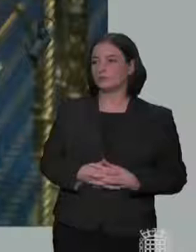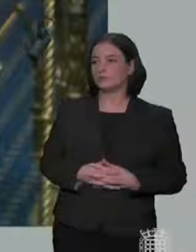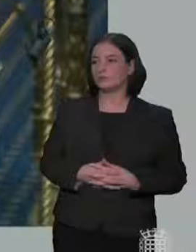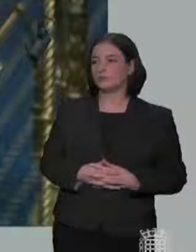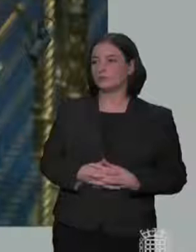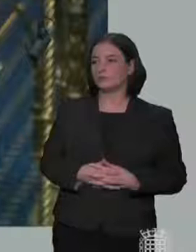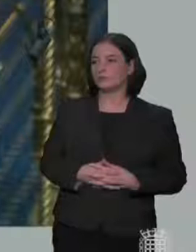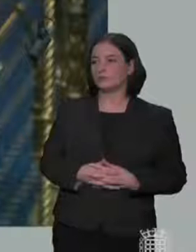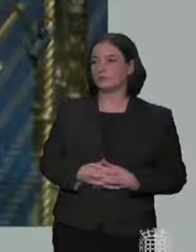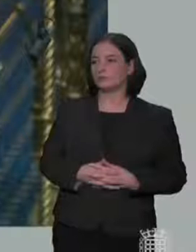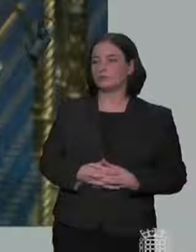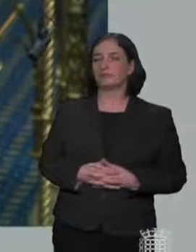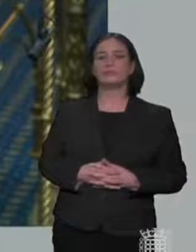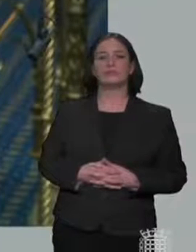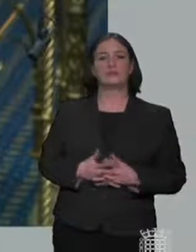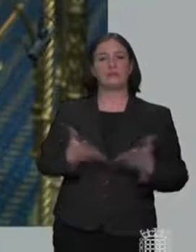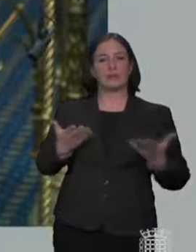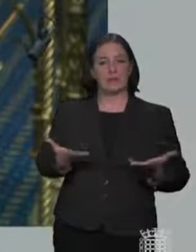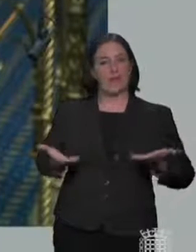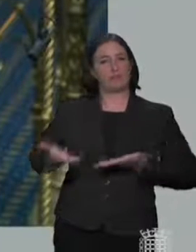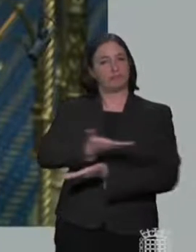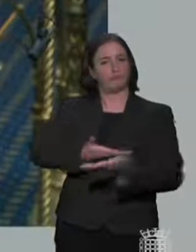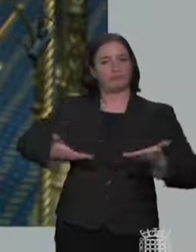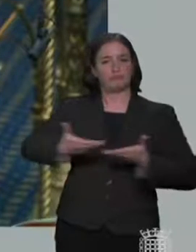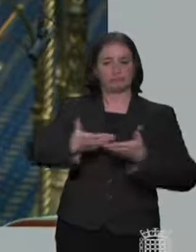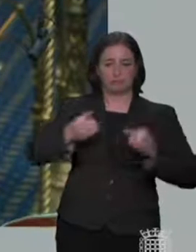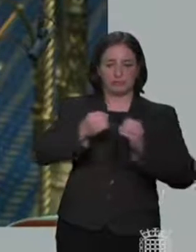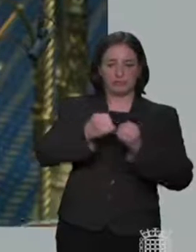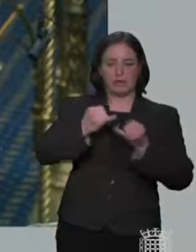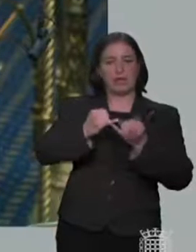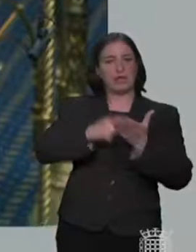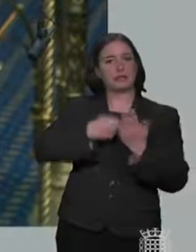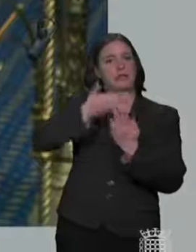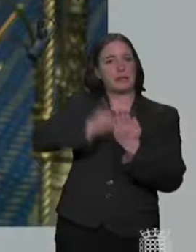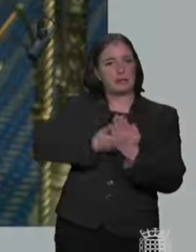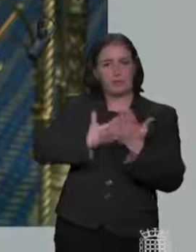before we begin the british sign language bill i would like to point out the library's sign